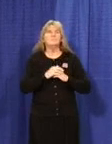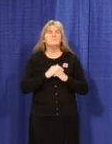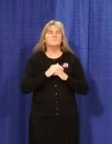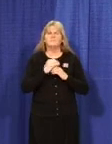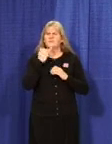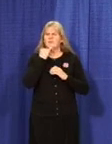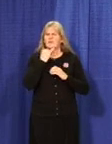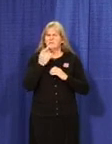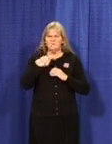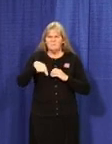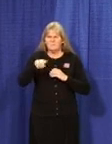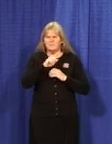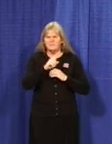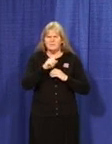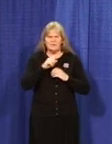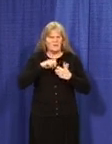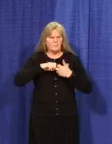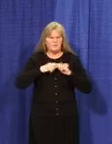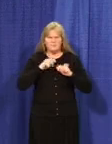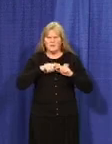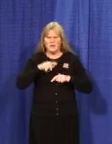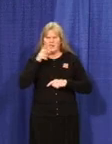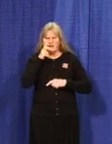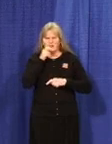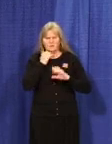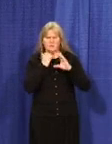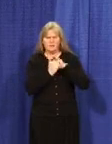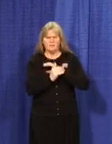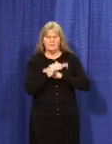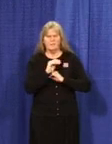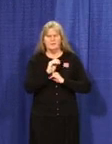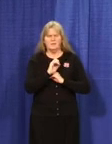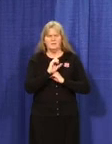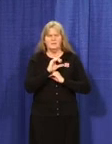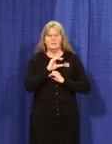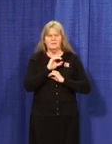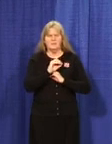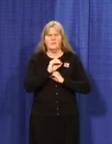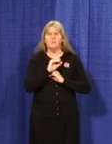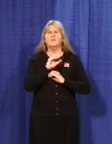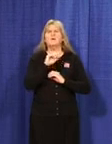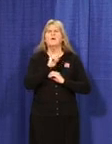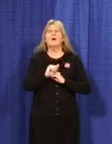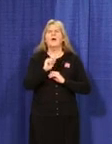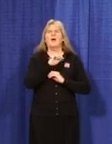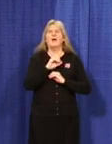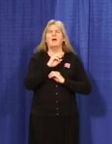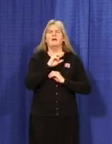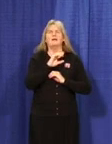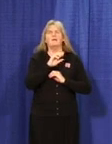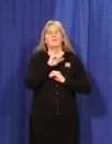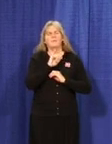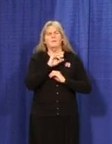problems, please e-mail.